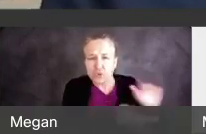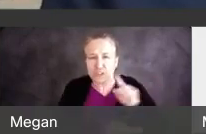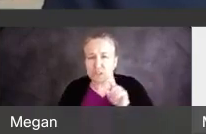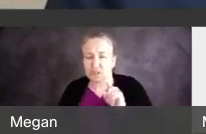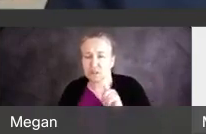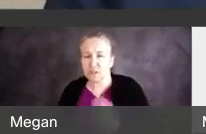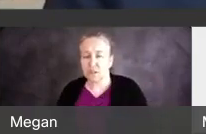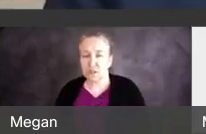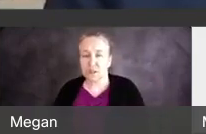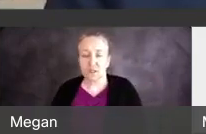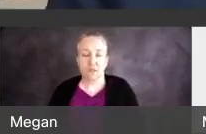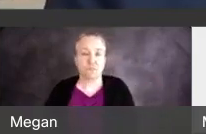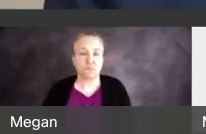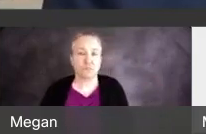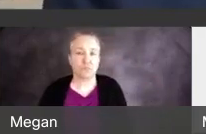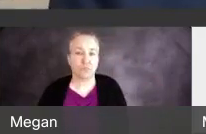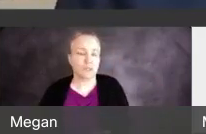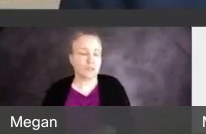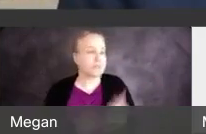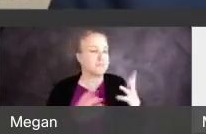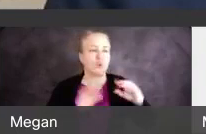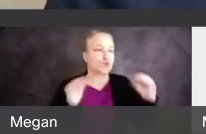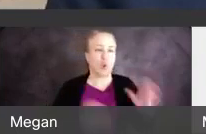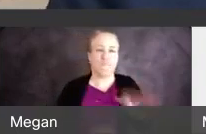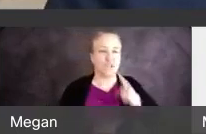[Commissioner Arkoosh] There has been no official response to that letter